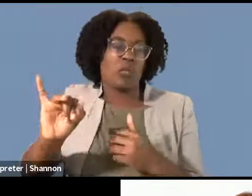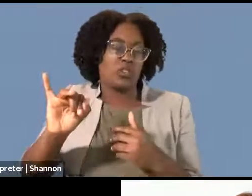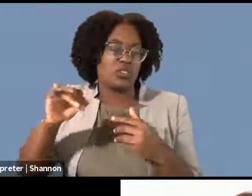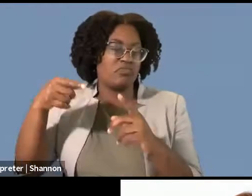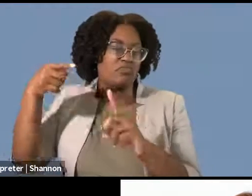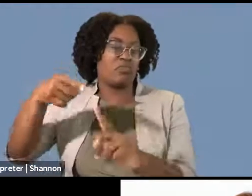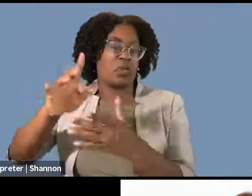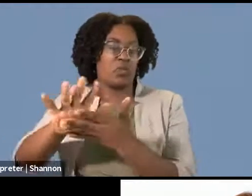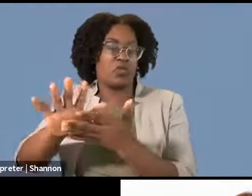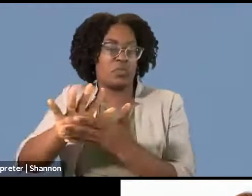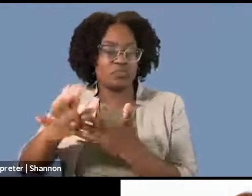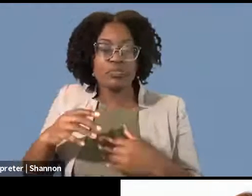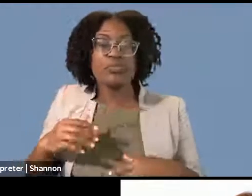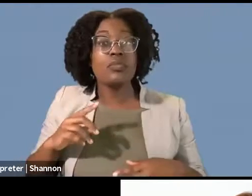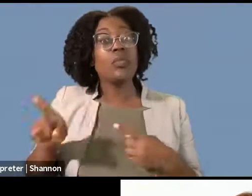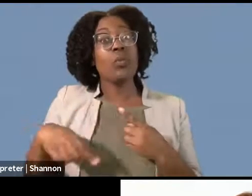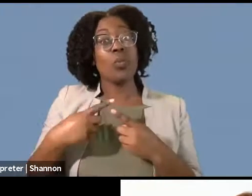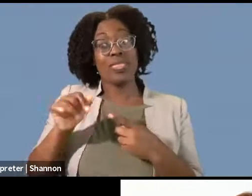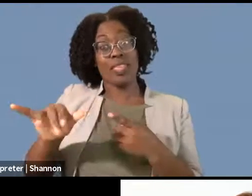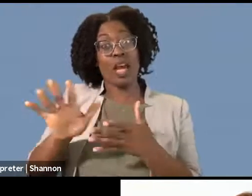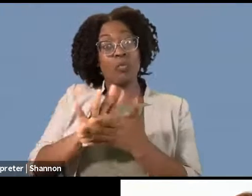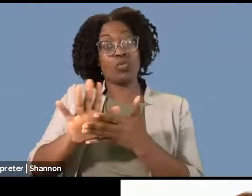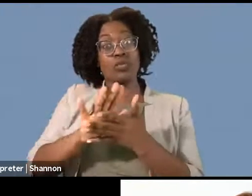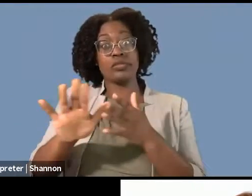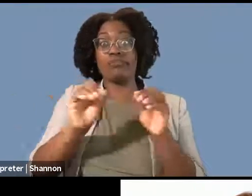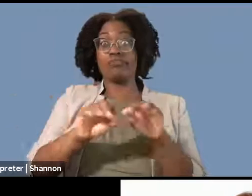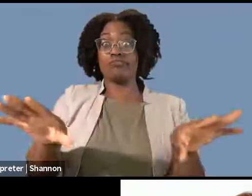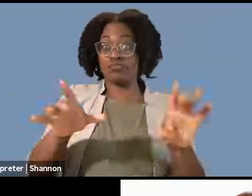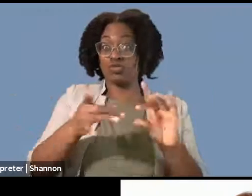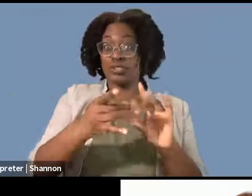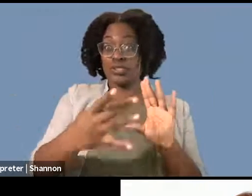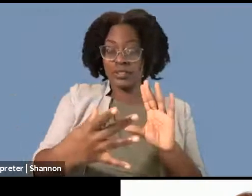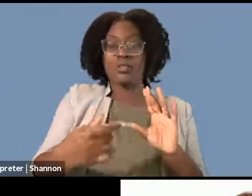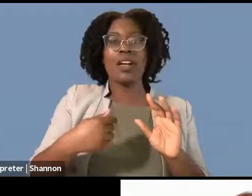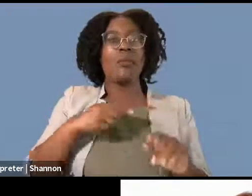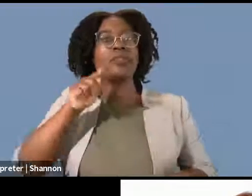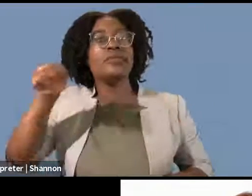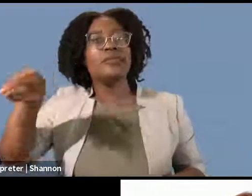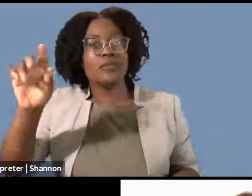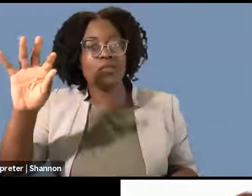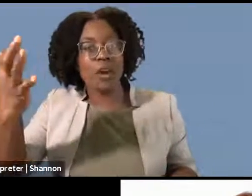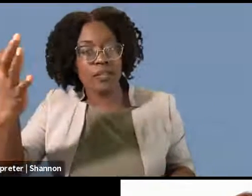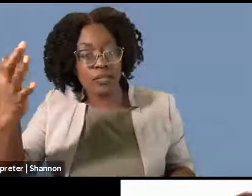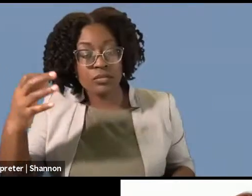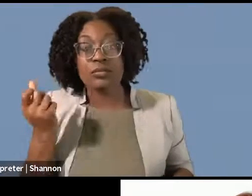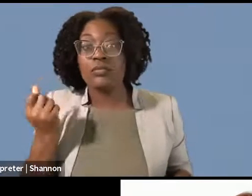summer that movie came out. A lot of people in France just feel like France doesn't see race